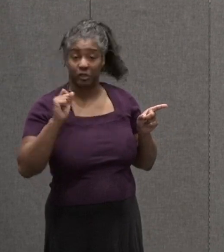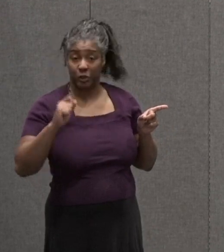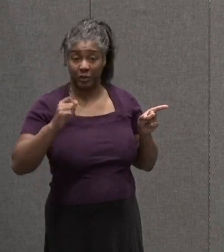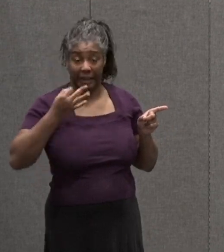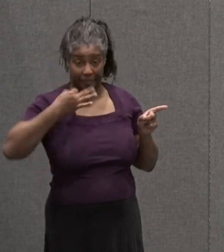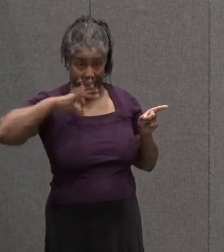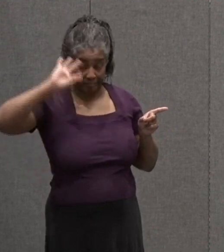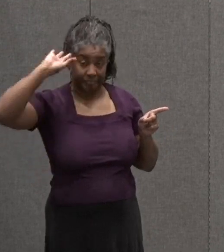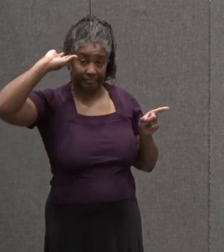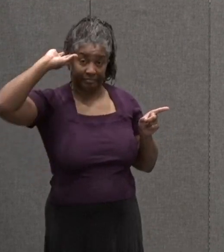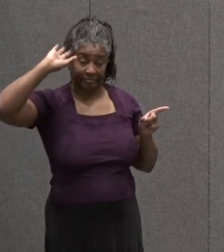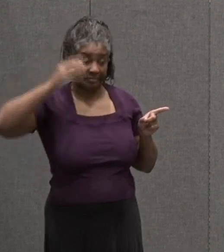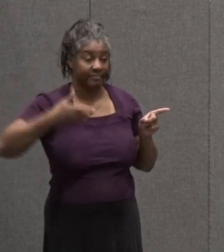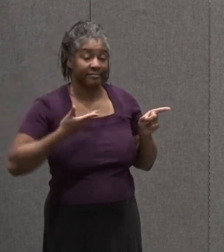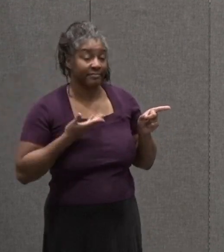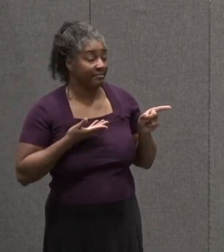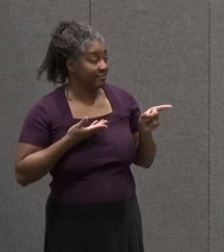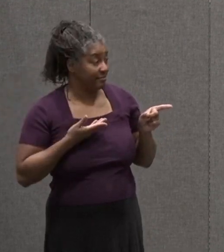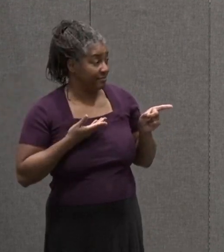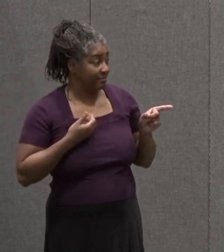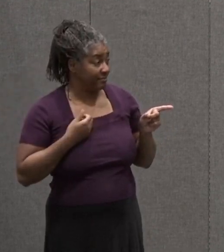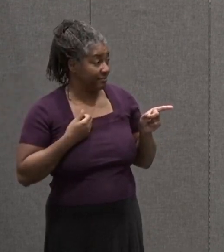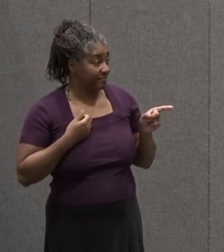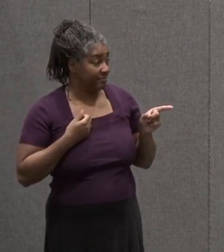Or one up and one down.